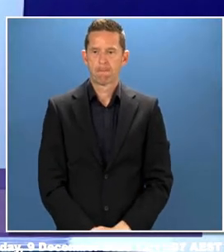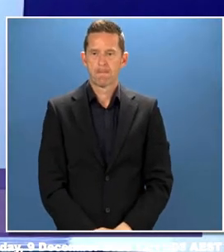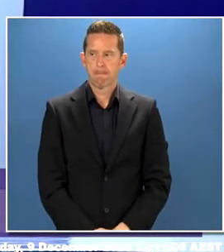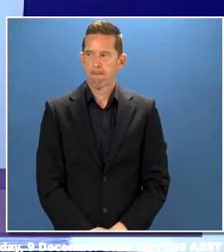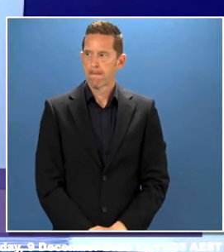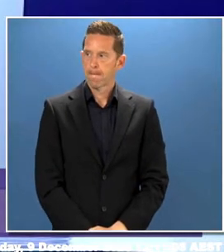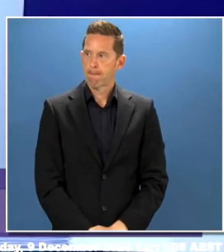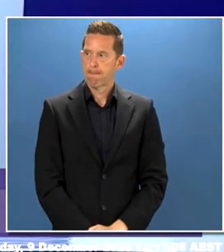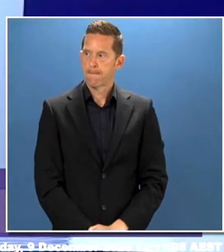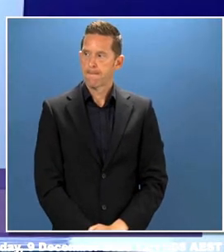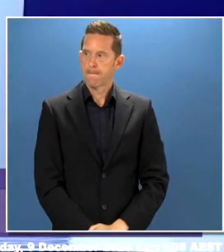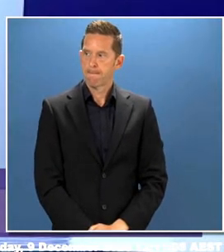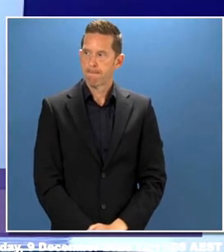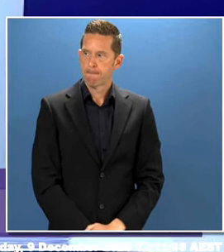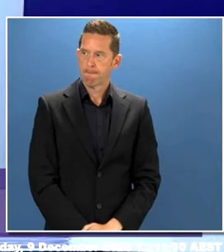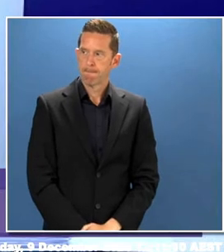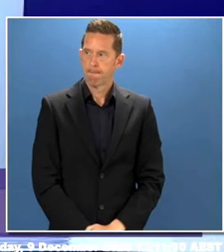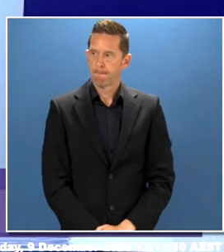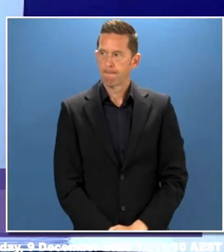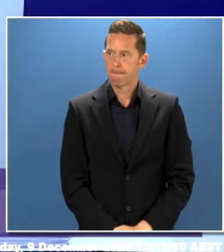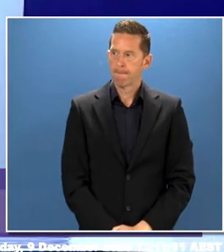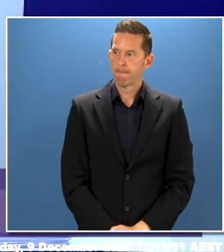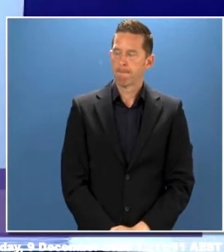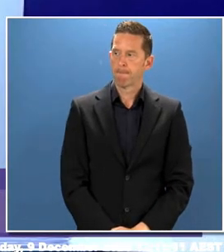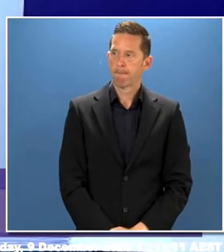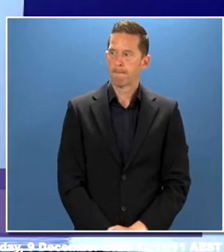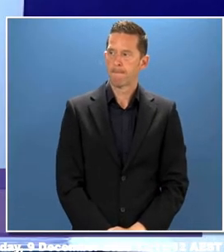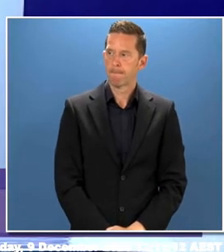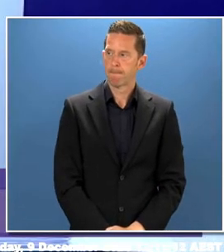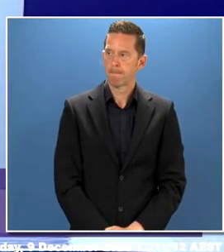Yes, I think we have Ms Kroes now. Yes, Ms Zerner.